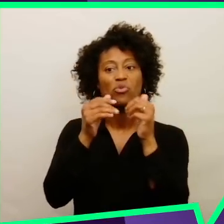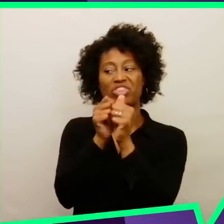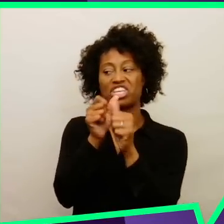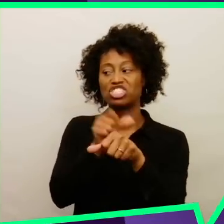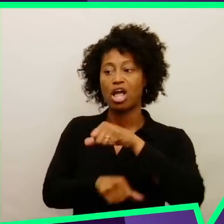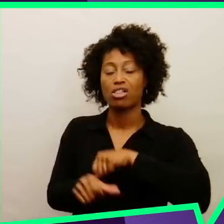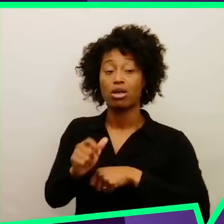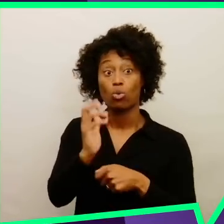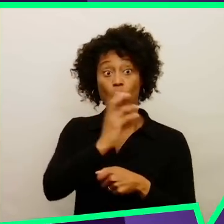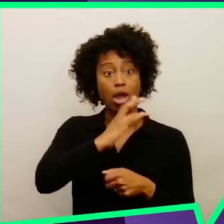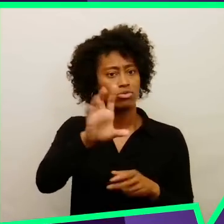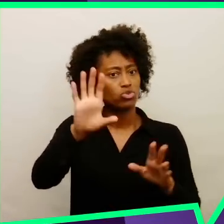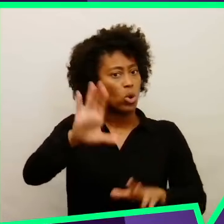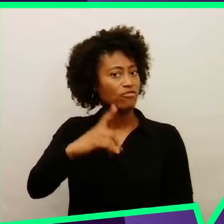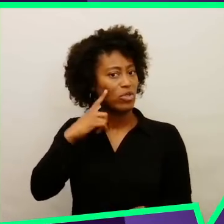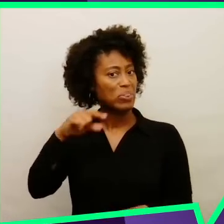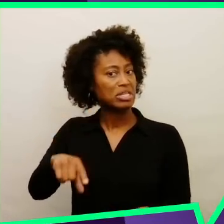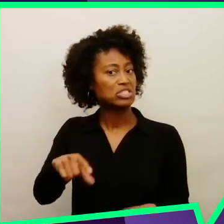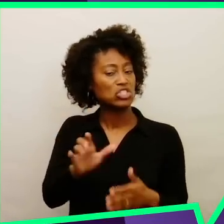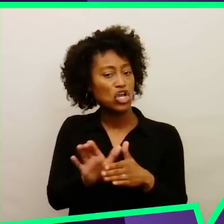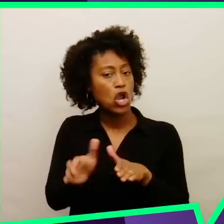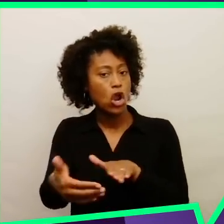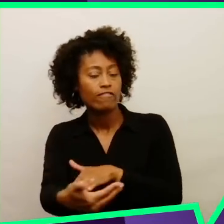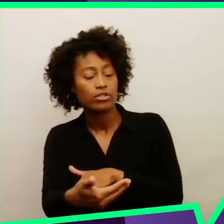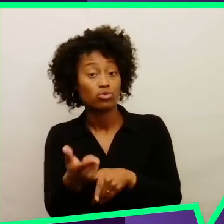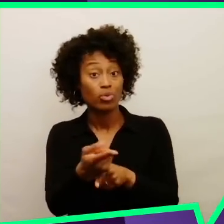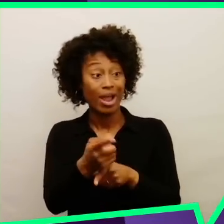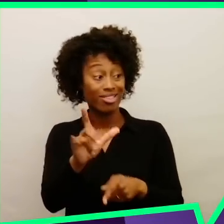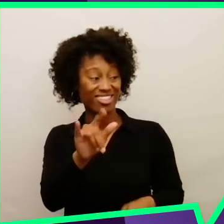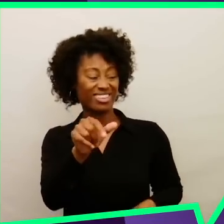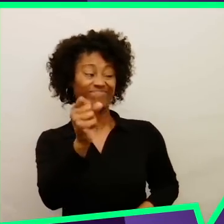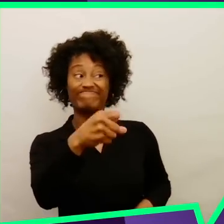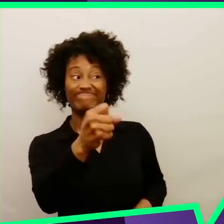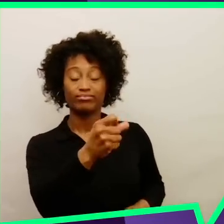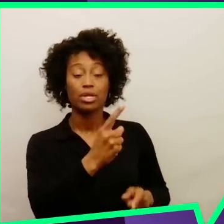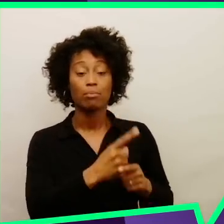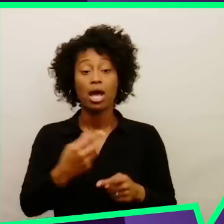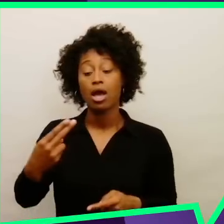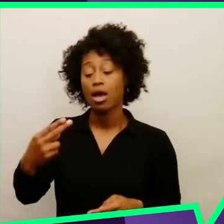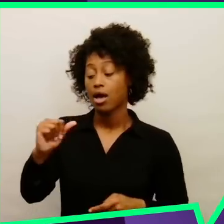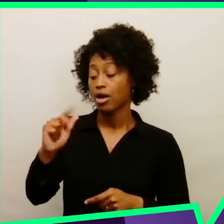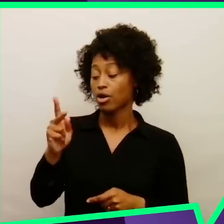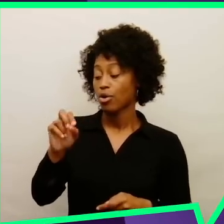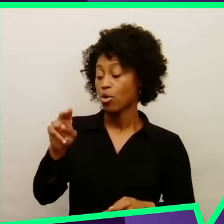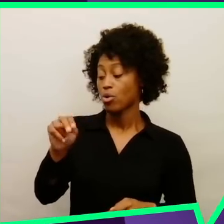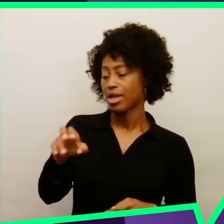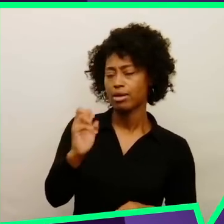They're doing a great job on these curves. Right, Lily? Yeah. Well, and I think also you'll notice Hakone,